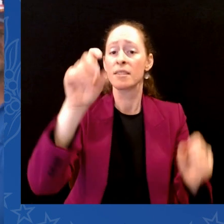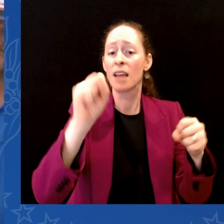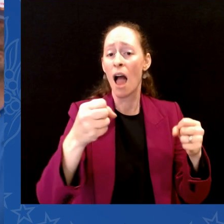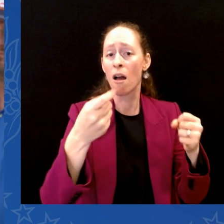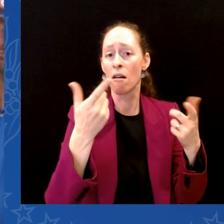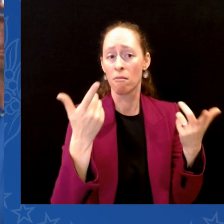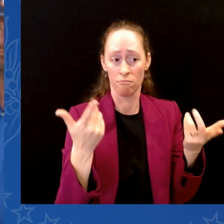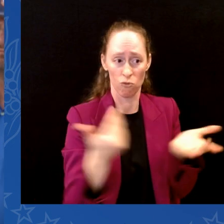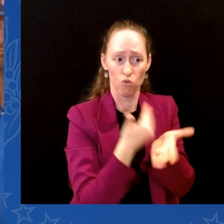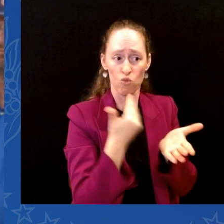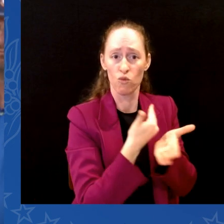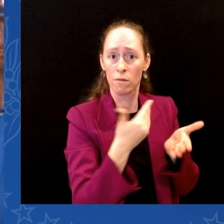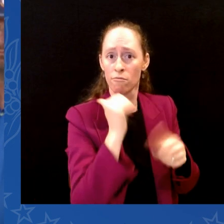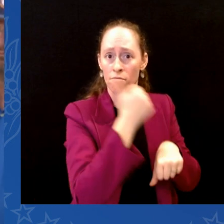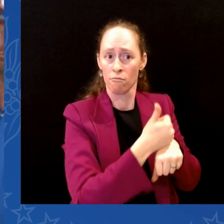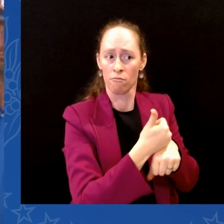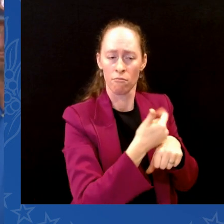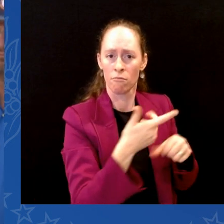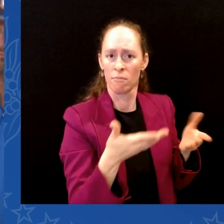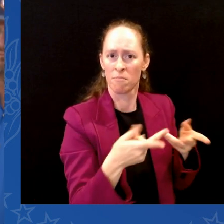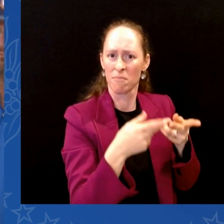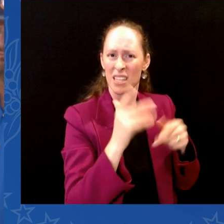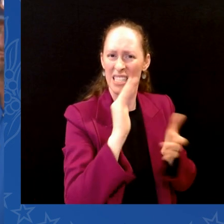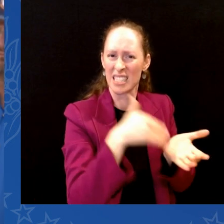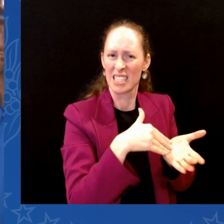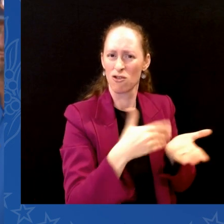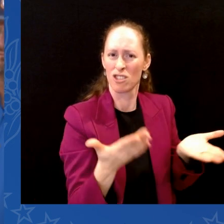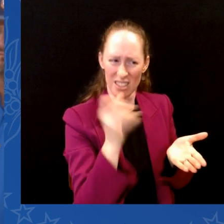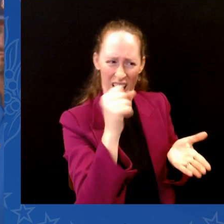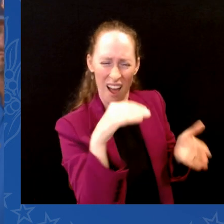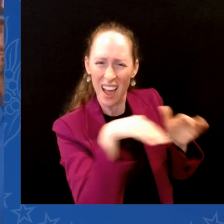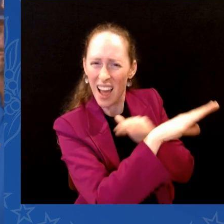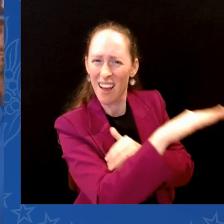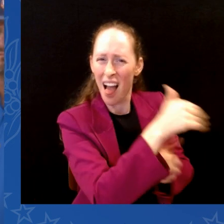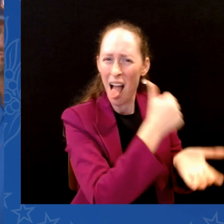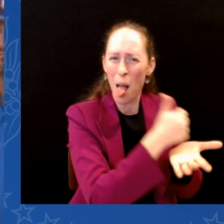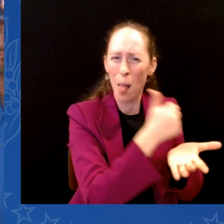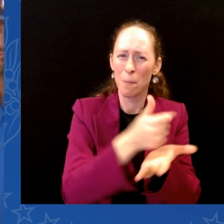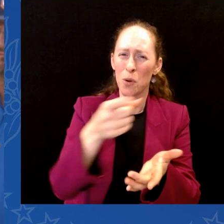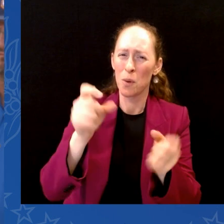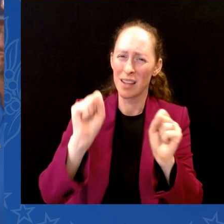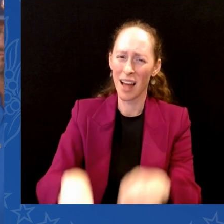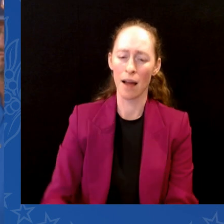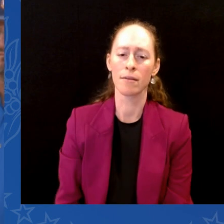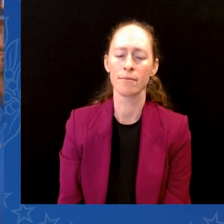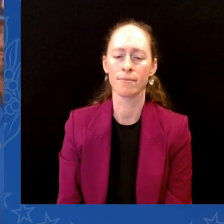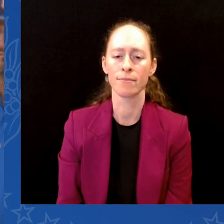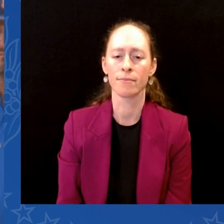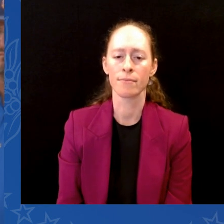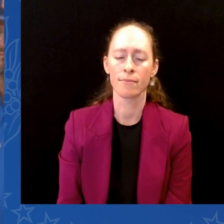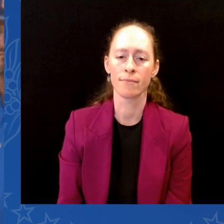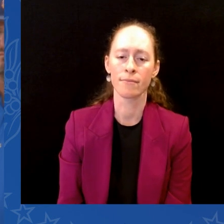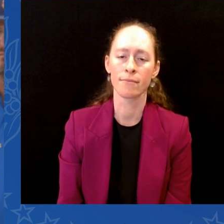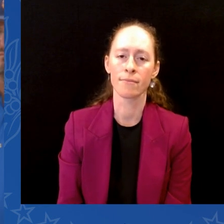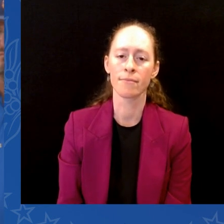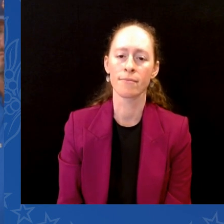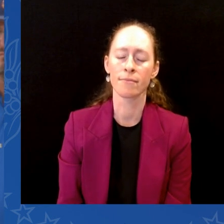Meanwhile, in the counties hardest hit, the federal government, at the request of the governor at the very beginning,